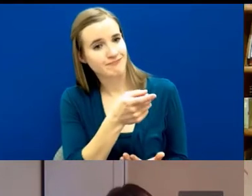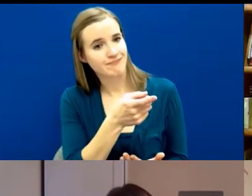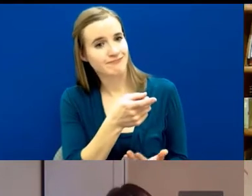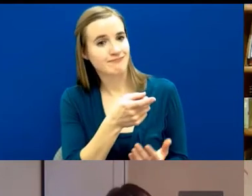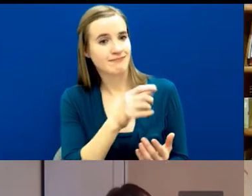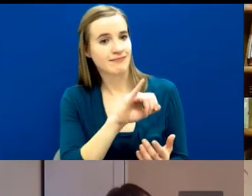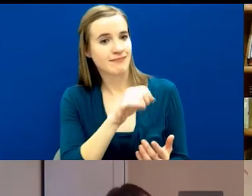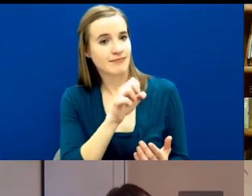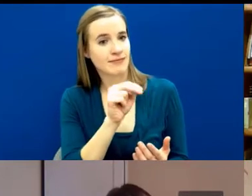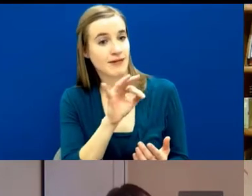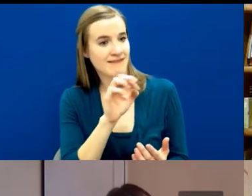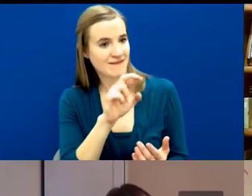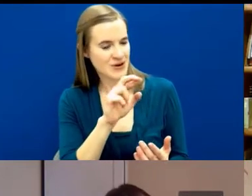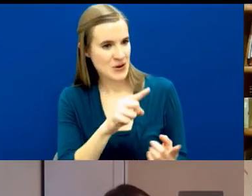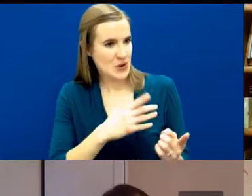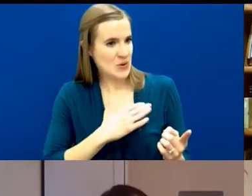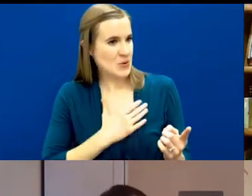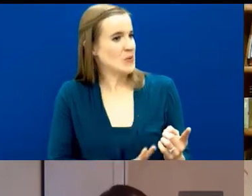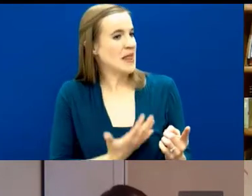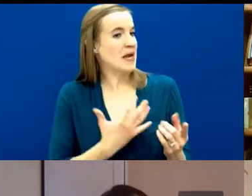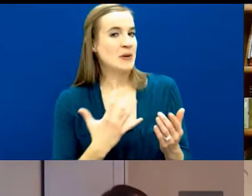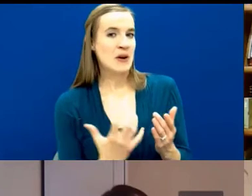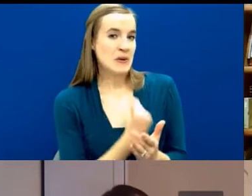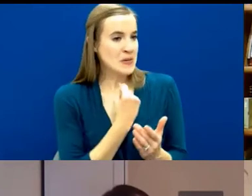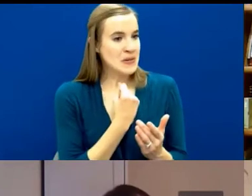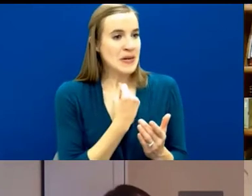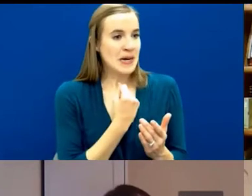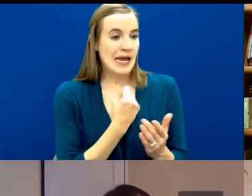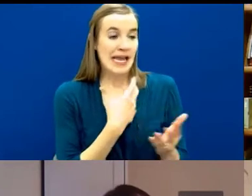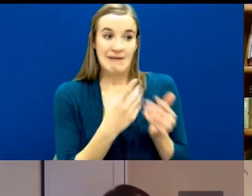with a stranger to work on this book. And I feel like my life has been really